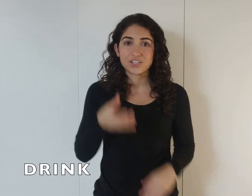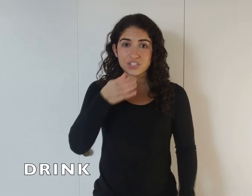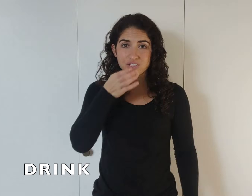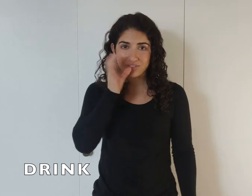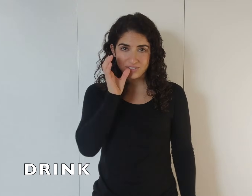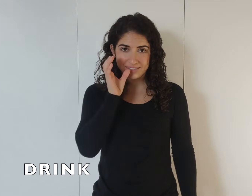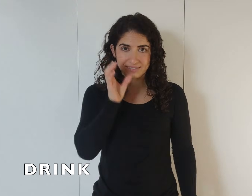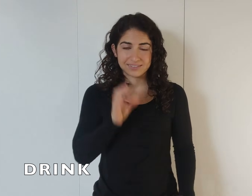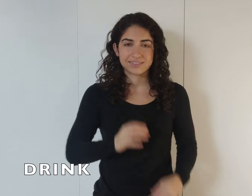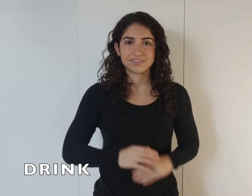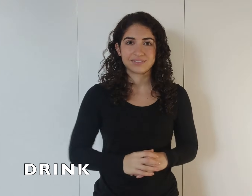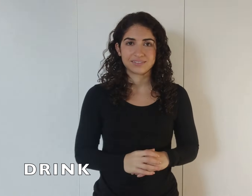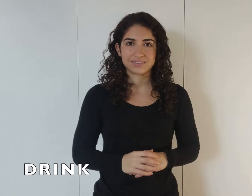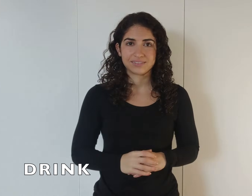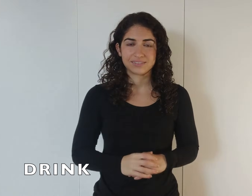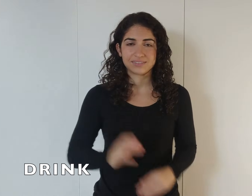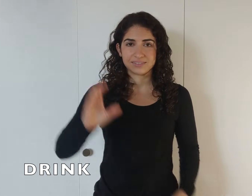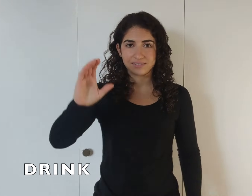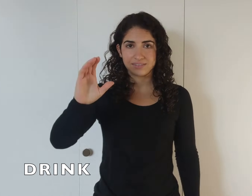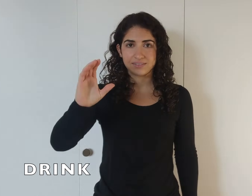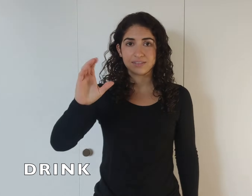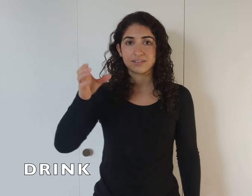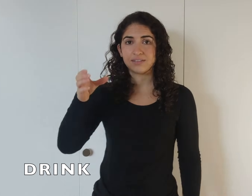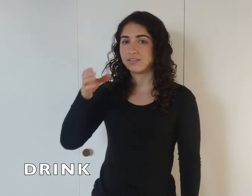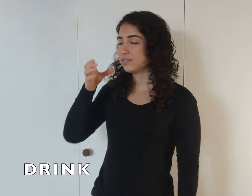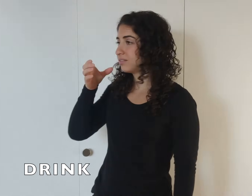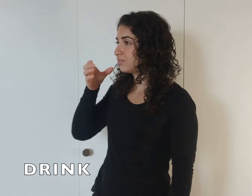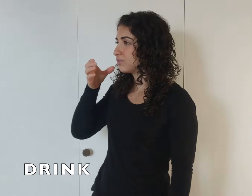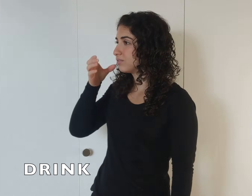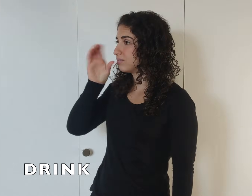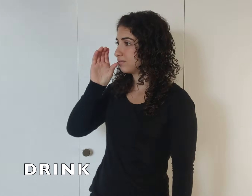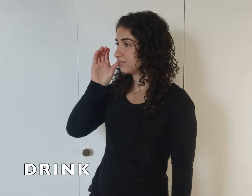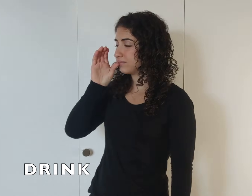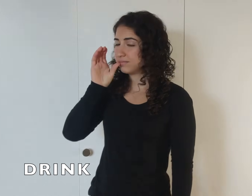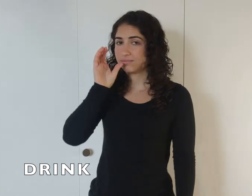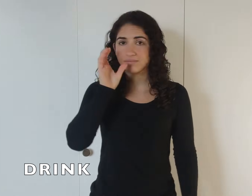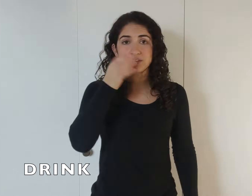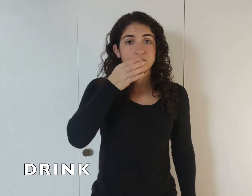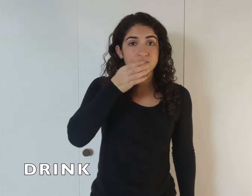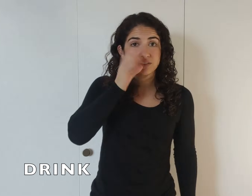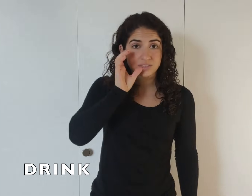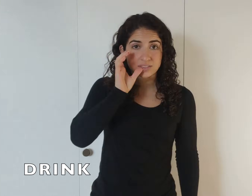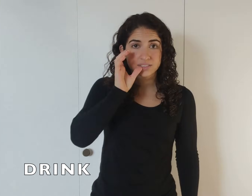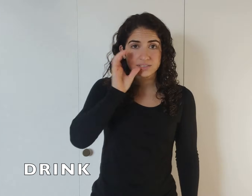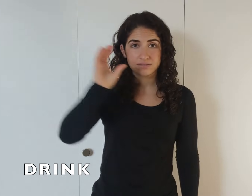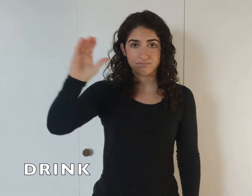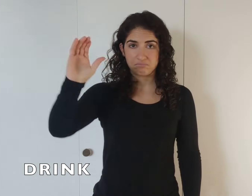DRINK